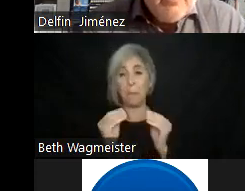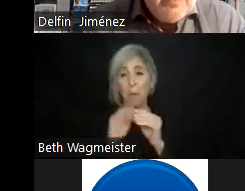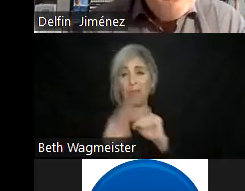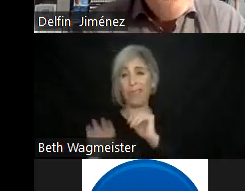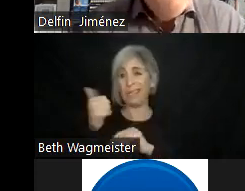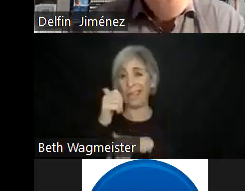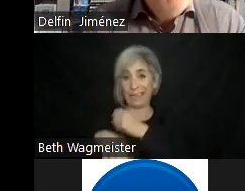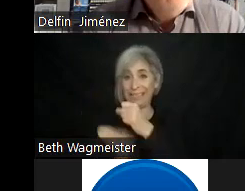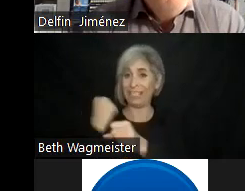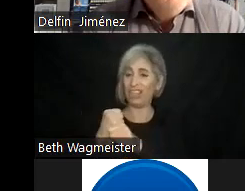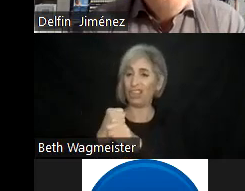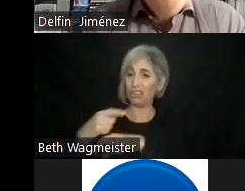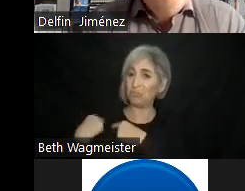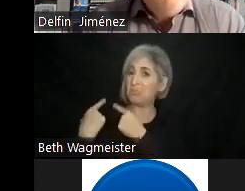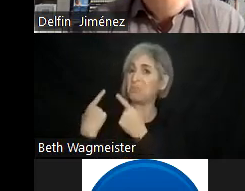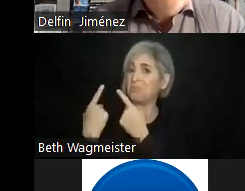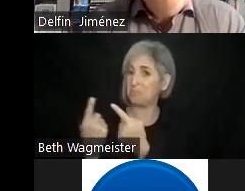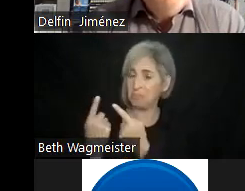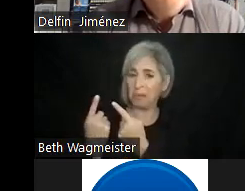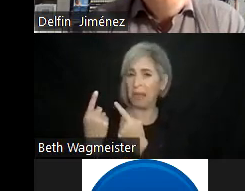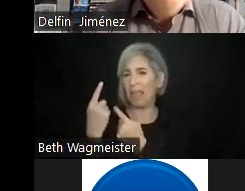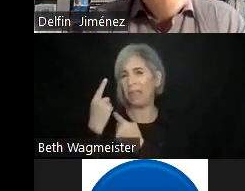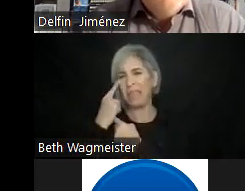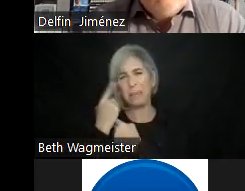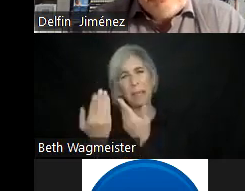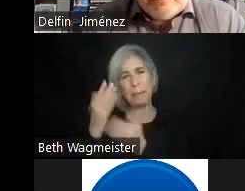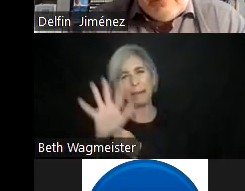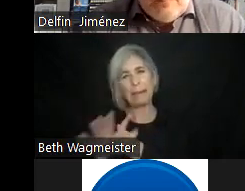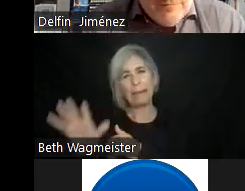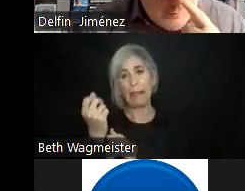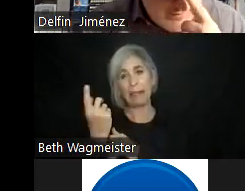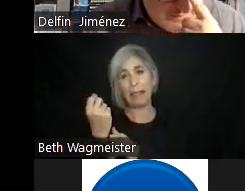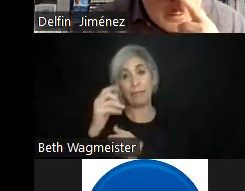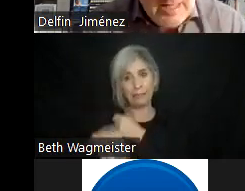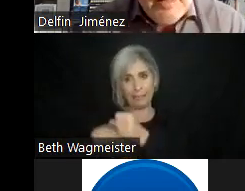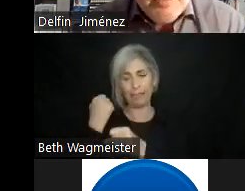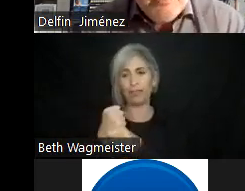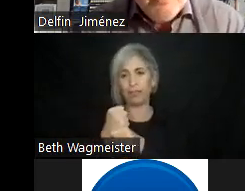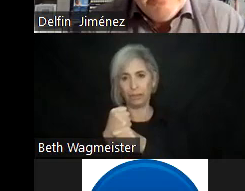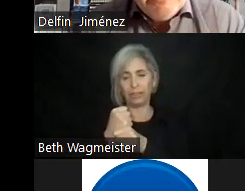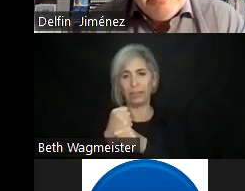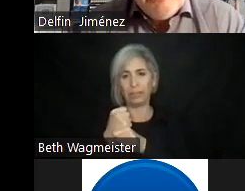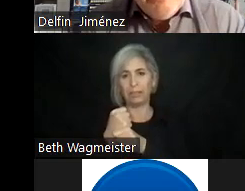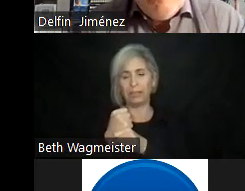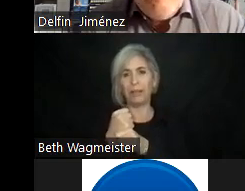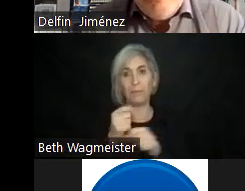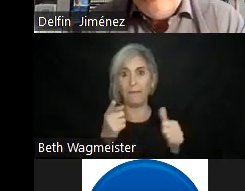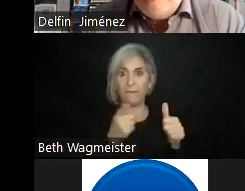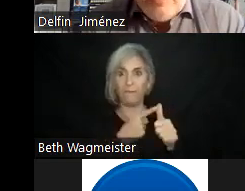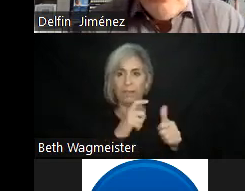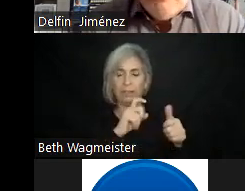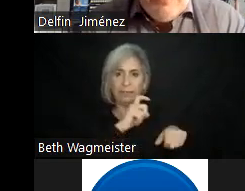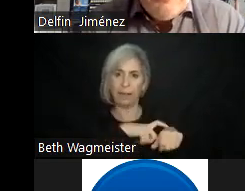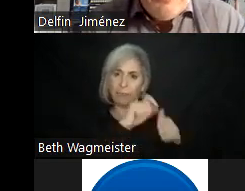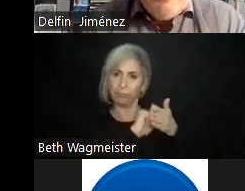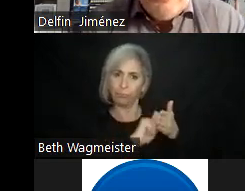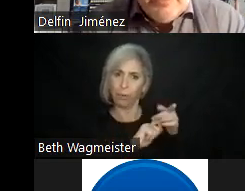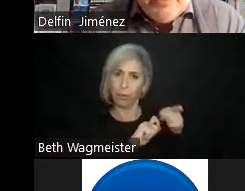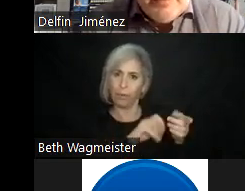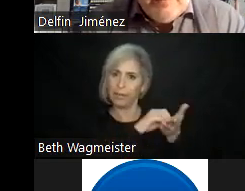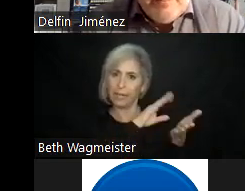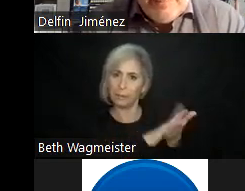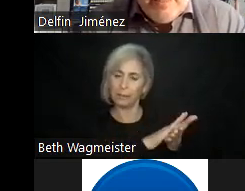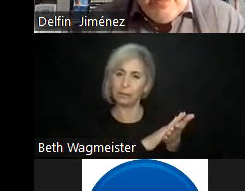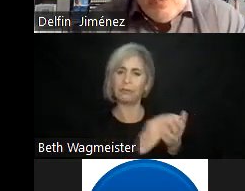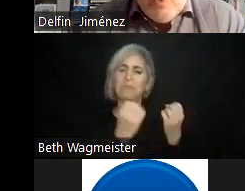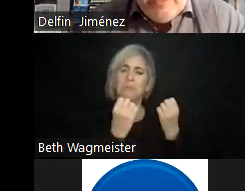I think 11 years from the first edition and work in many, many countries. Well,